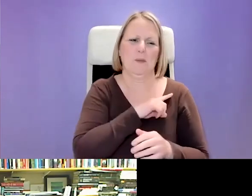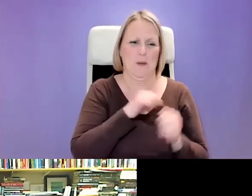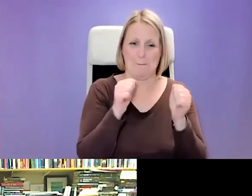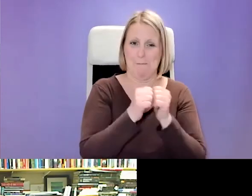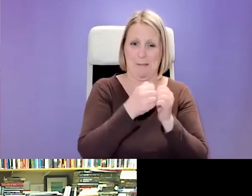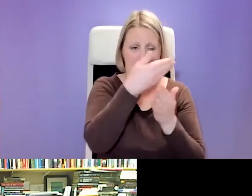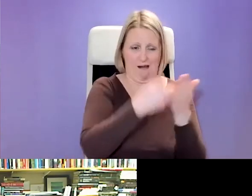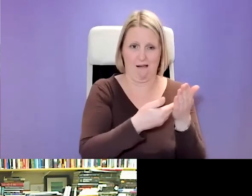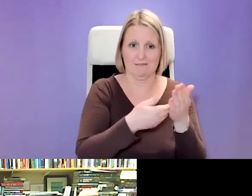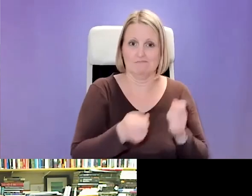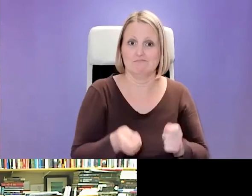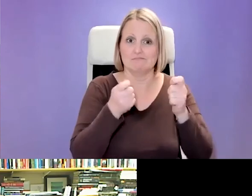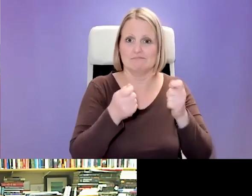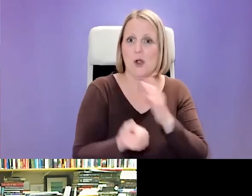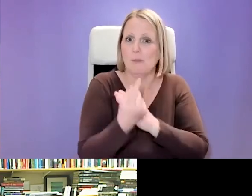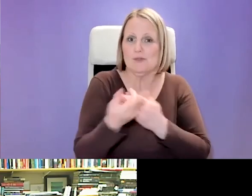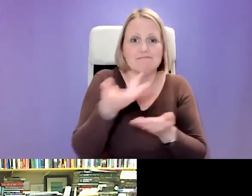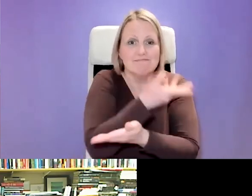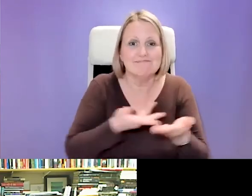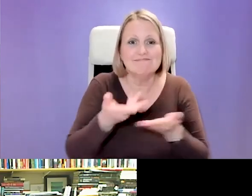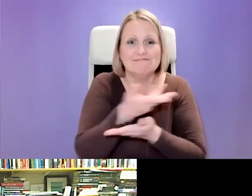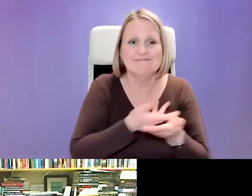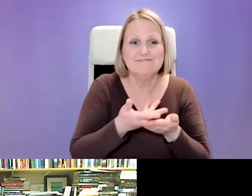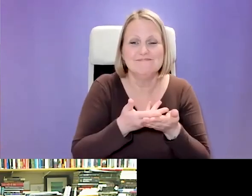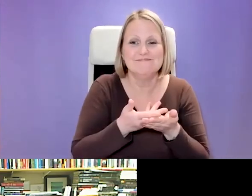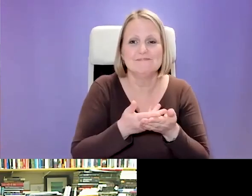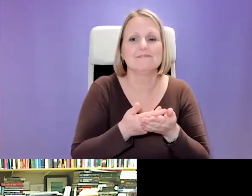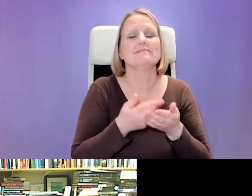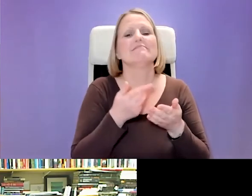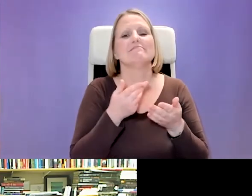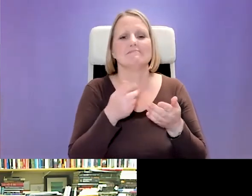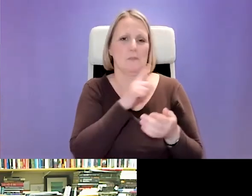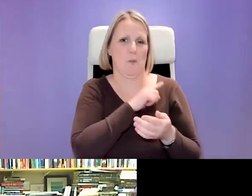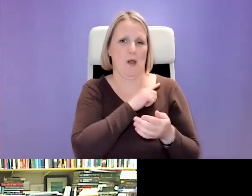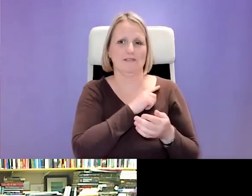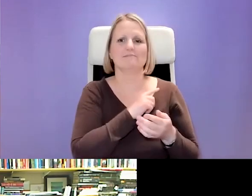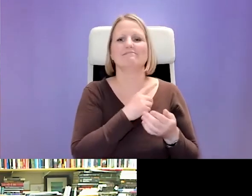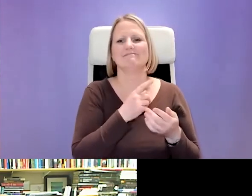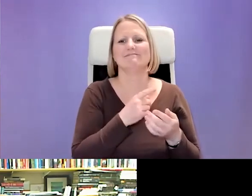the disability discourse is, in many respects, not a theologically mature discourse.